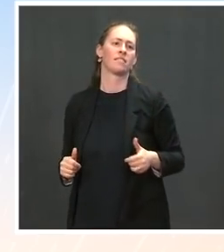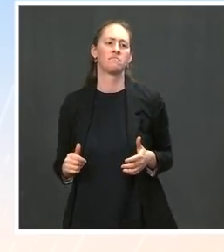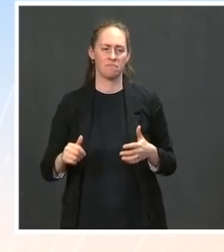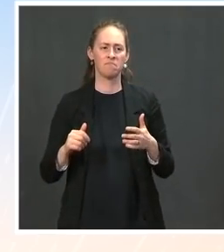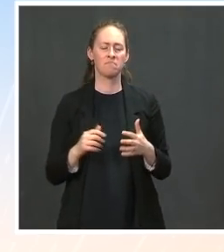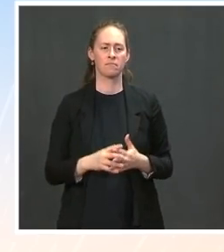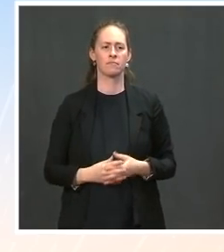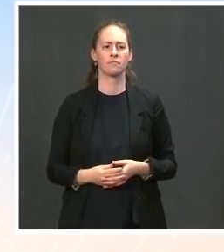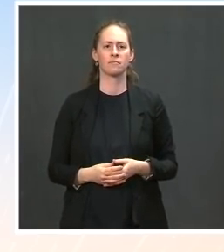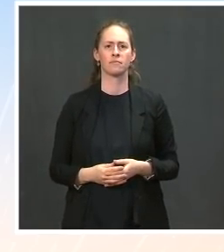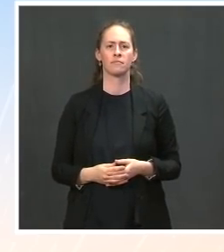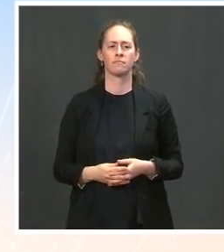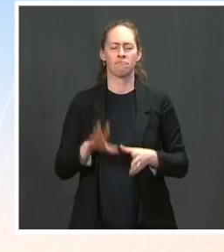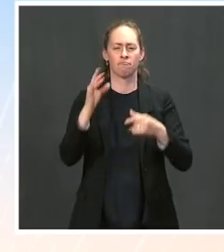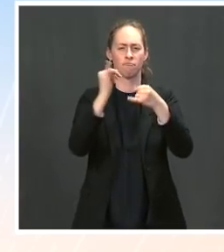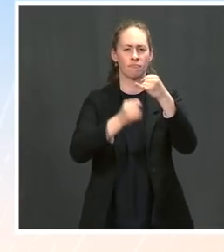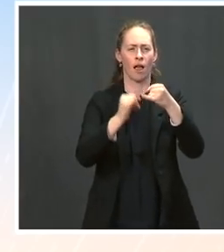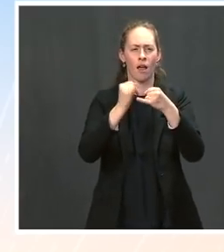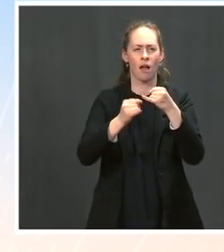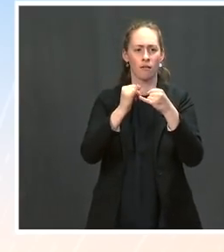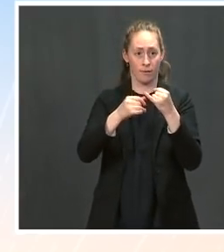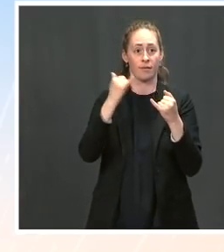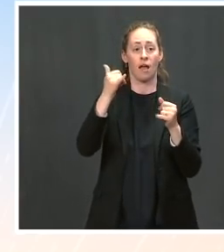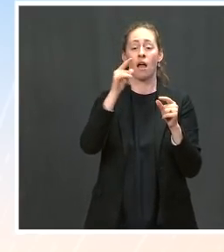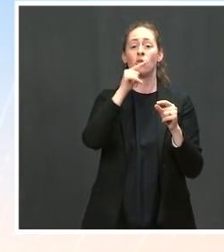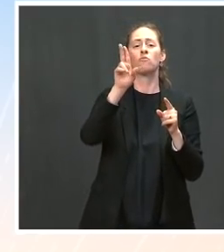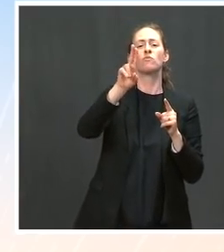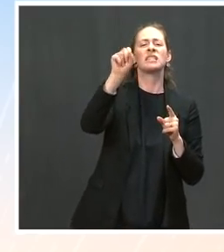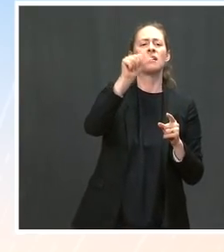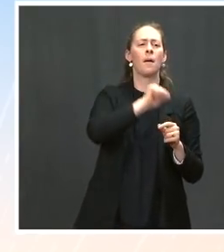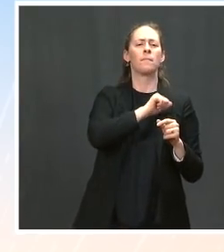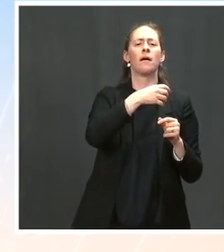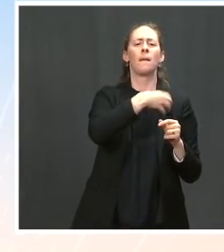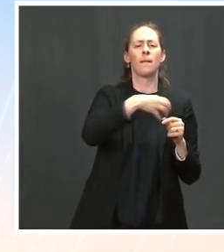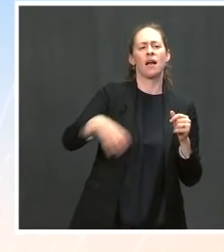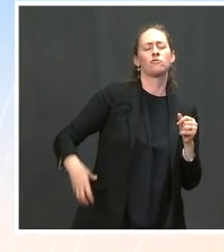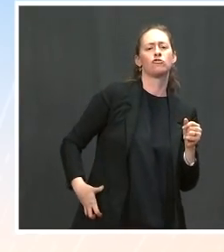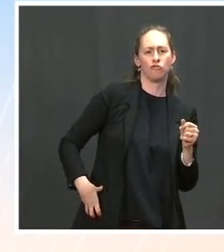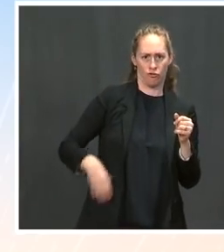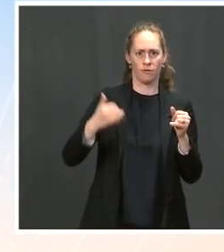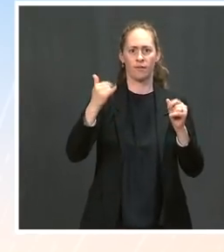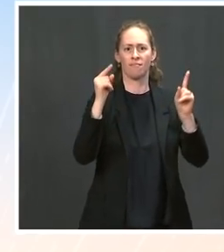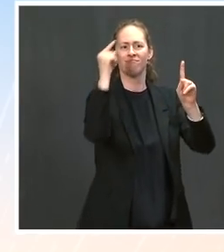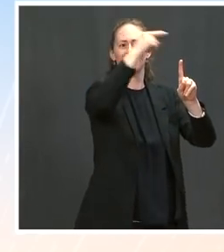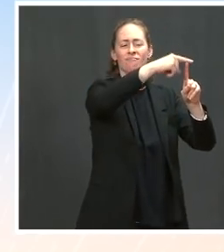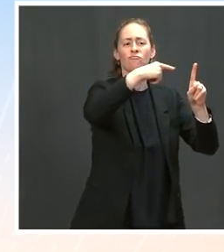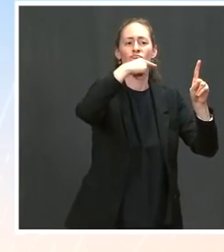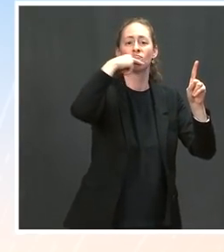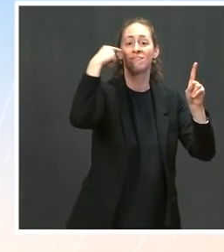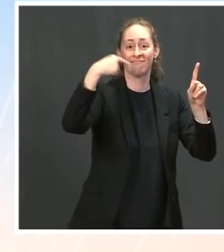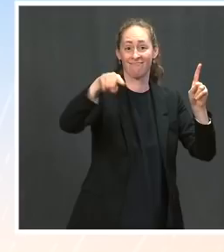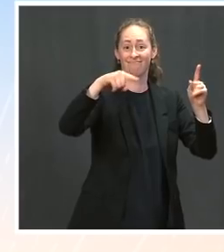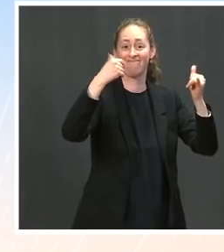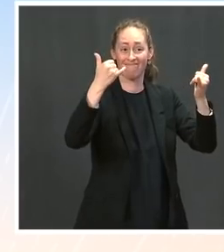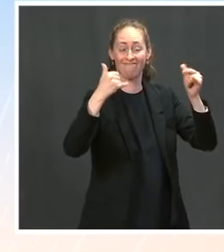The U.S. Ambassador to Russia is now coming home for, quote, "consultations" -- Ms. Psaki: Yeah. The Press: -- of course, amid a pretty tense week with Russia.